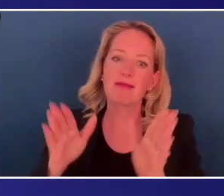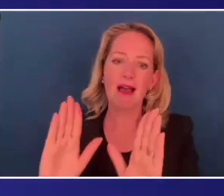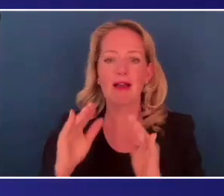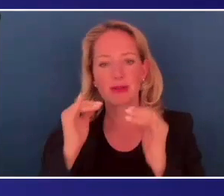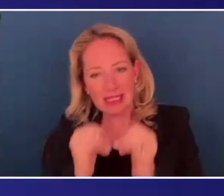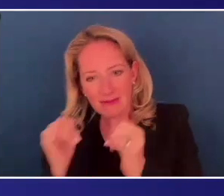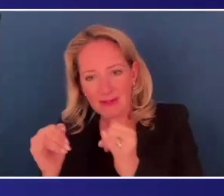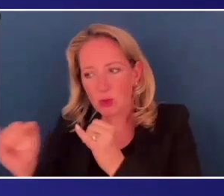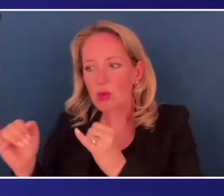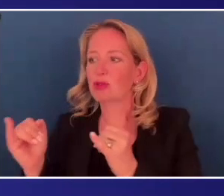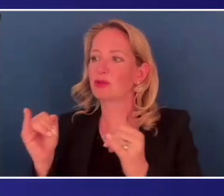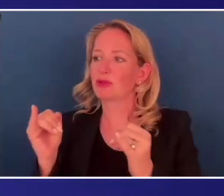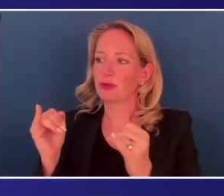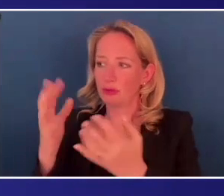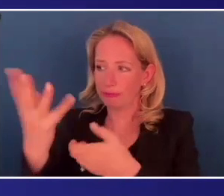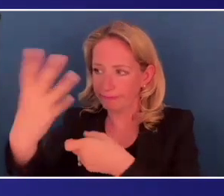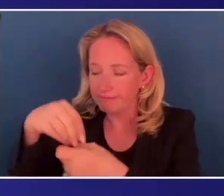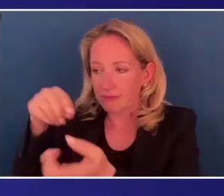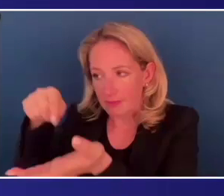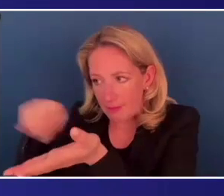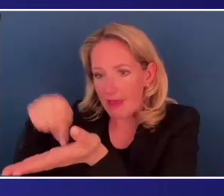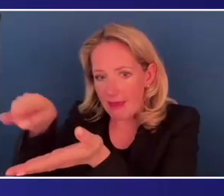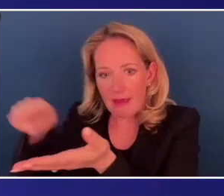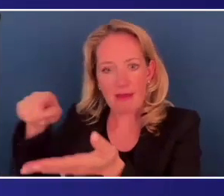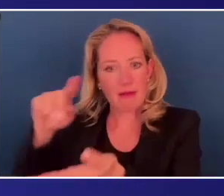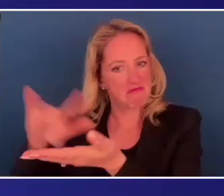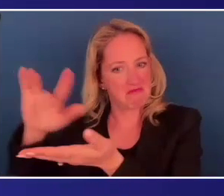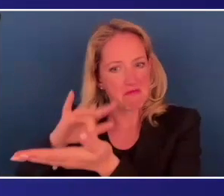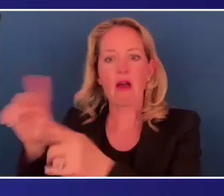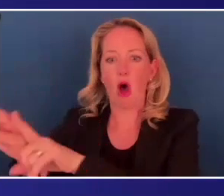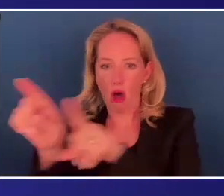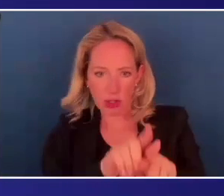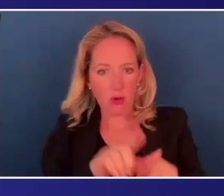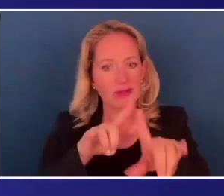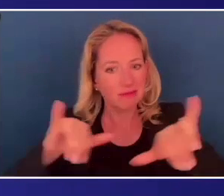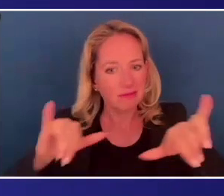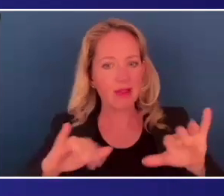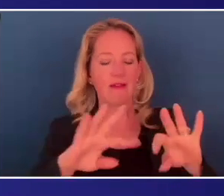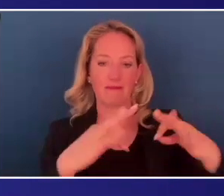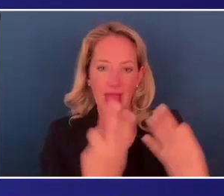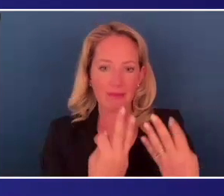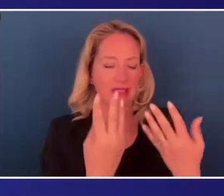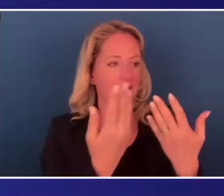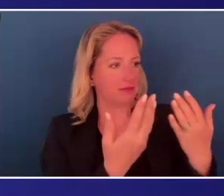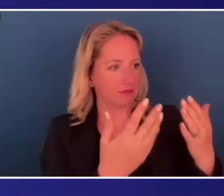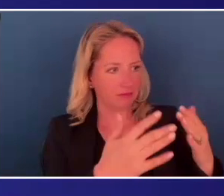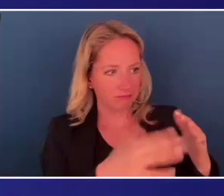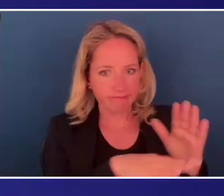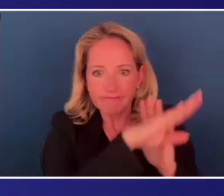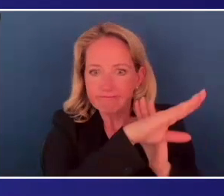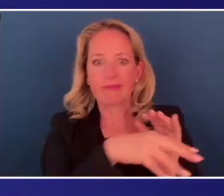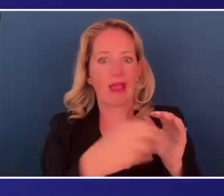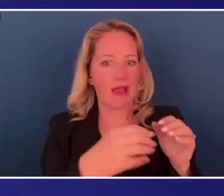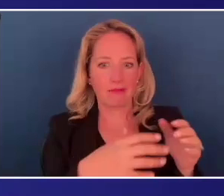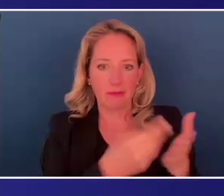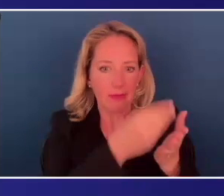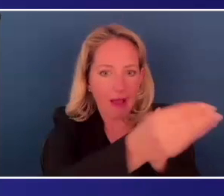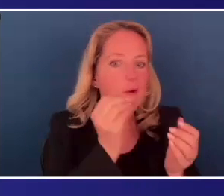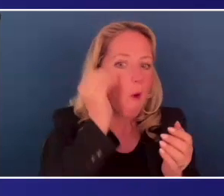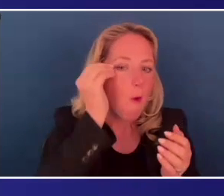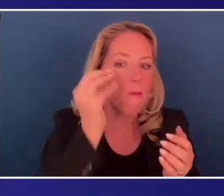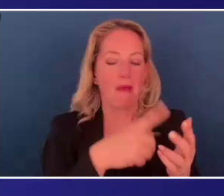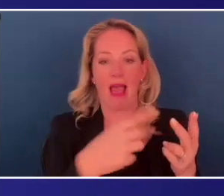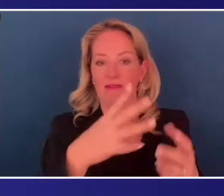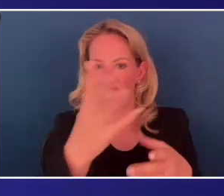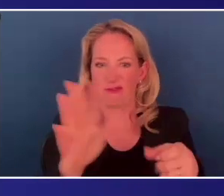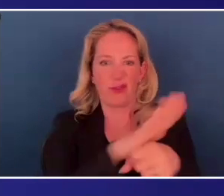Have families, buy homes, and even fully participate in American life outside of work. And so these programs are vitally important.